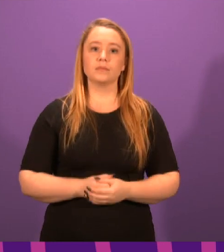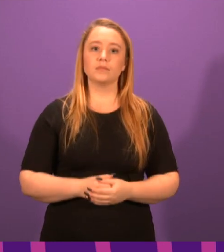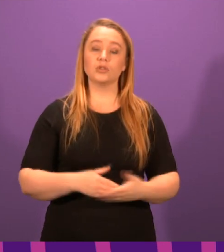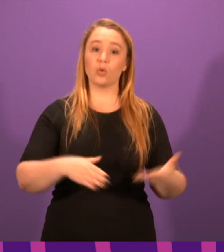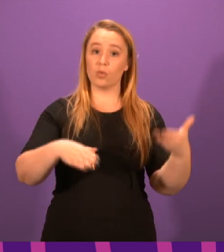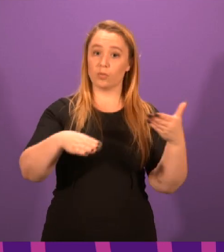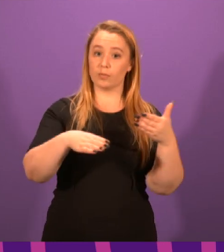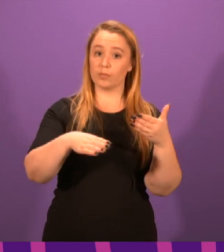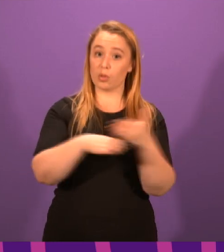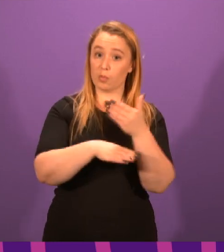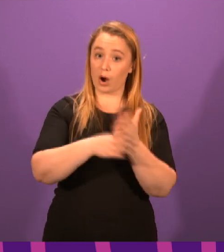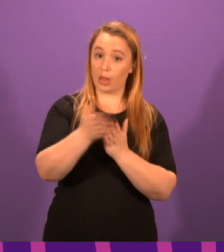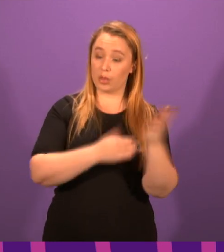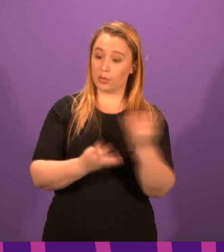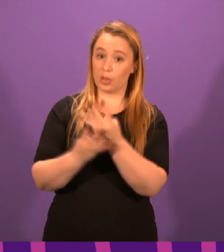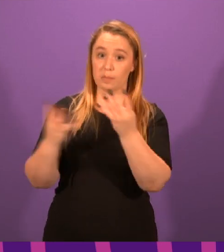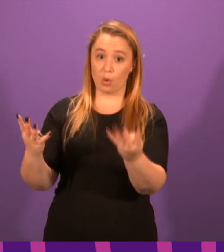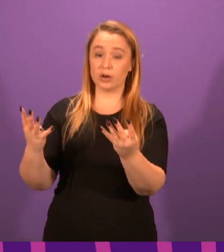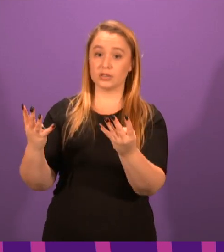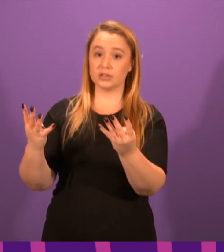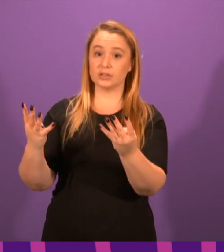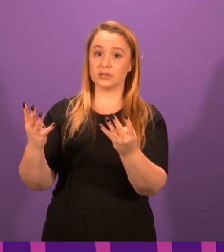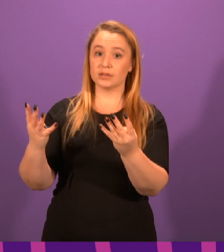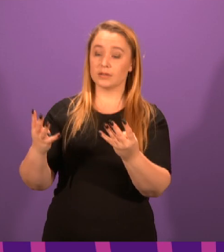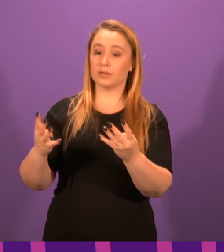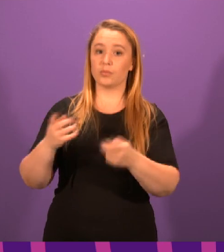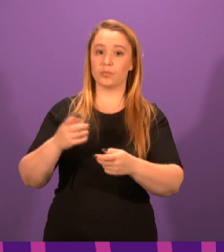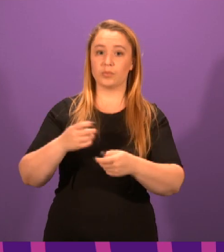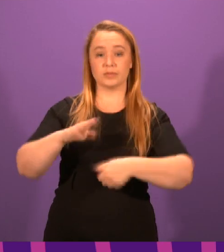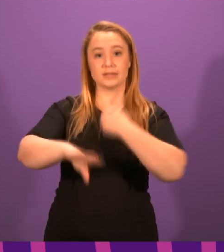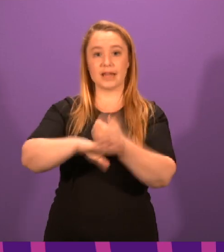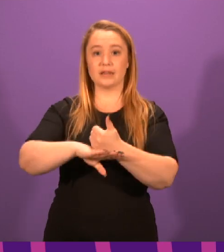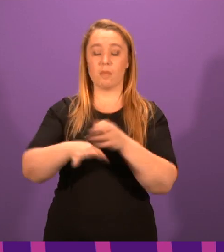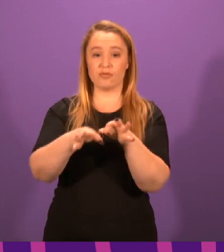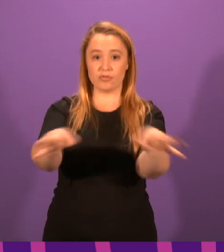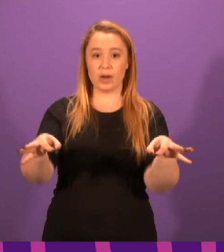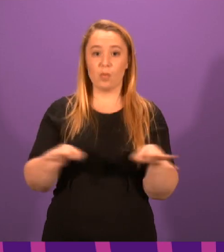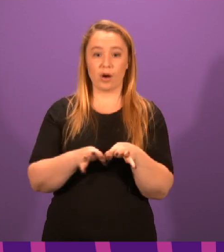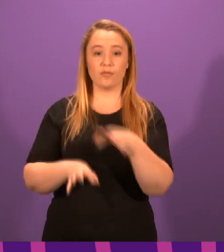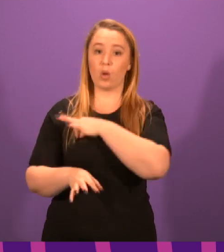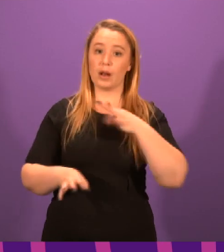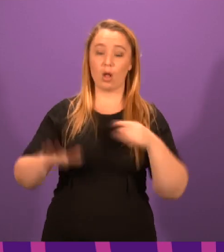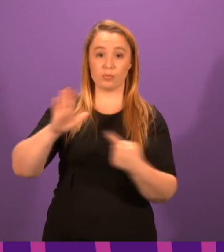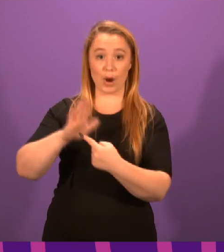undertaken across the boards to apply the clinical prioritisation framework to individual cases, the